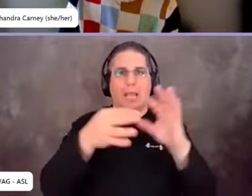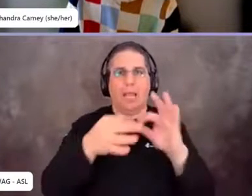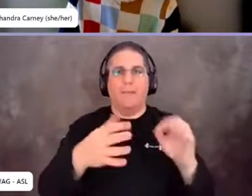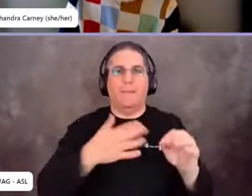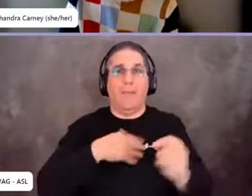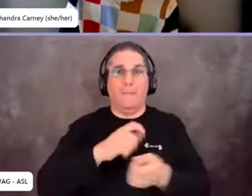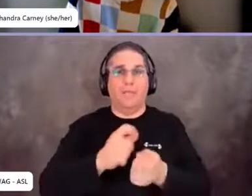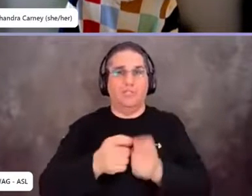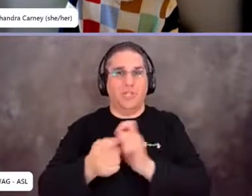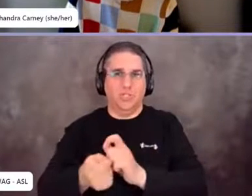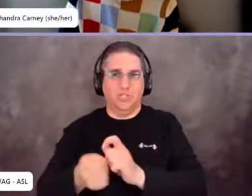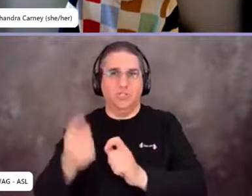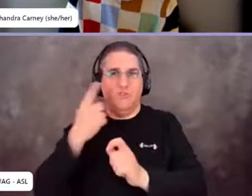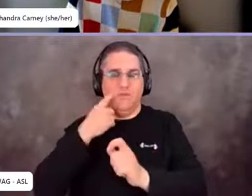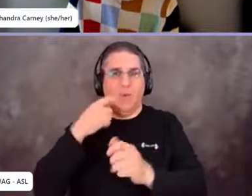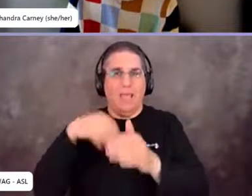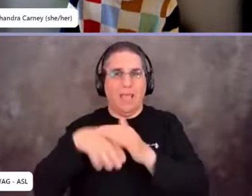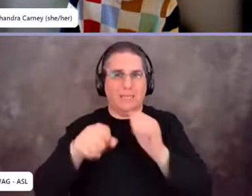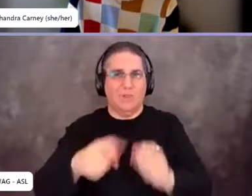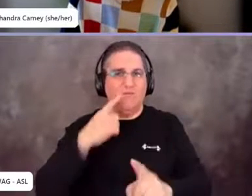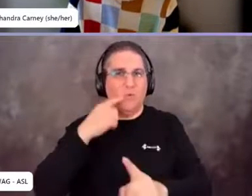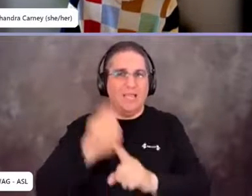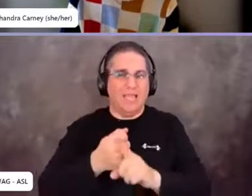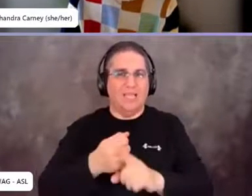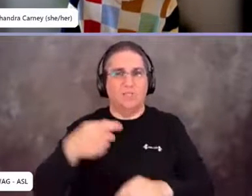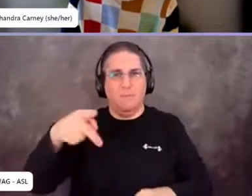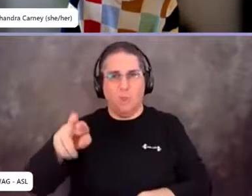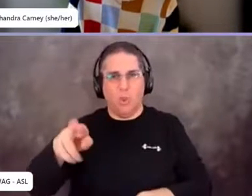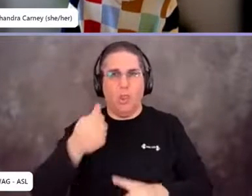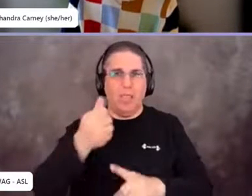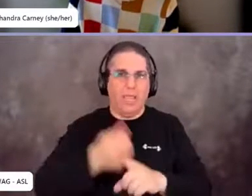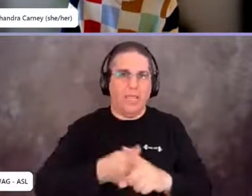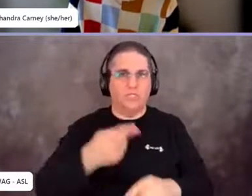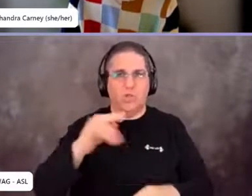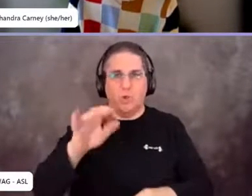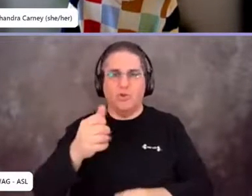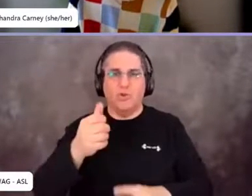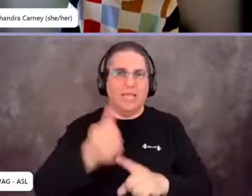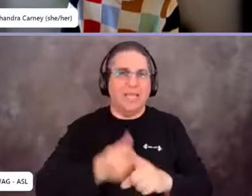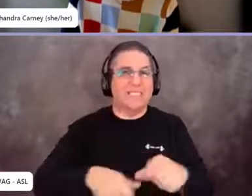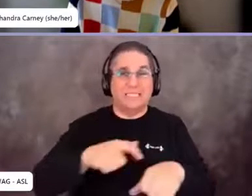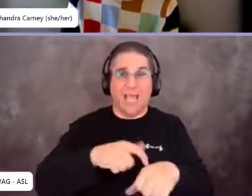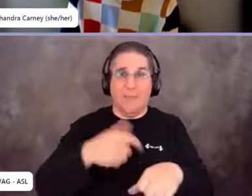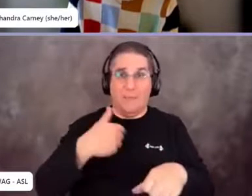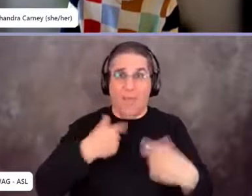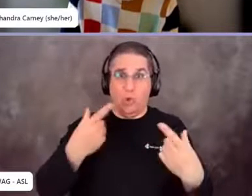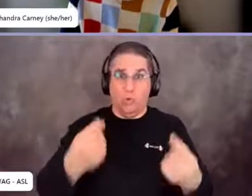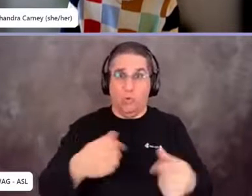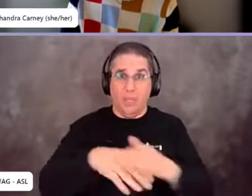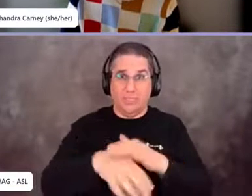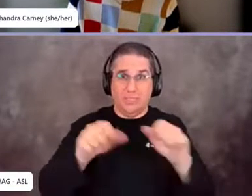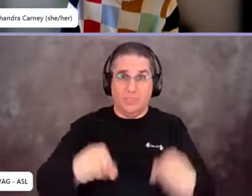that by making accessibility very visible and to commenting the changes that I did to